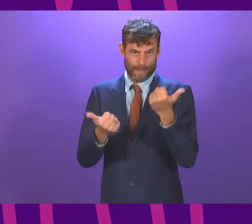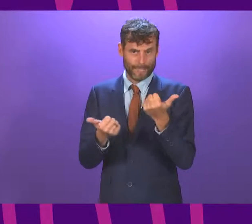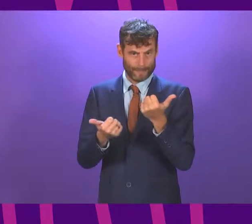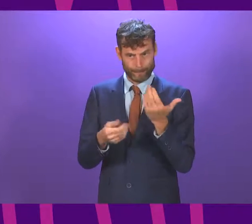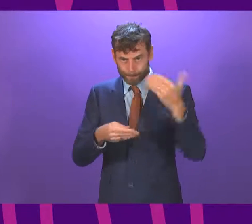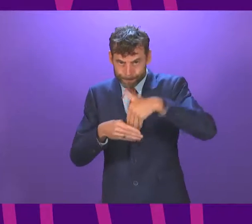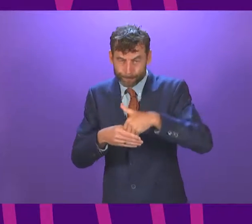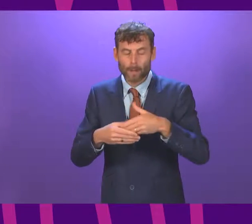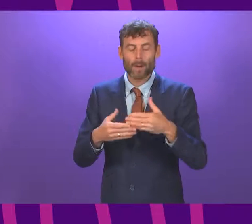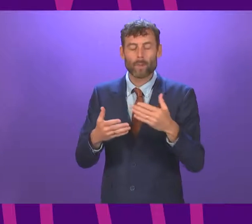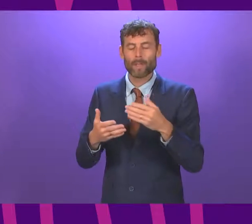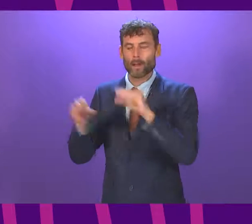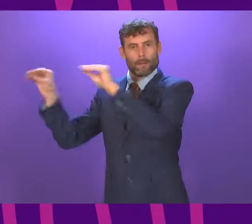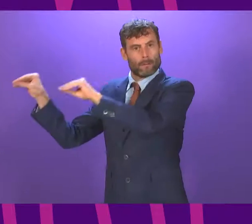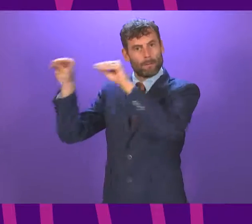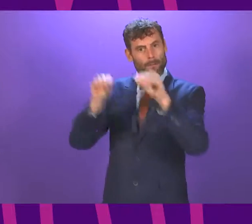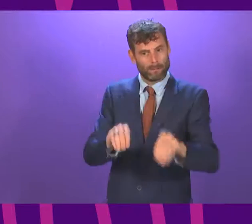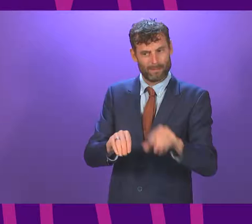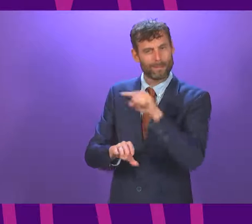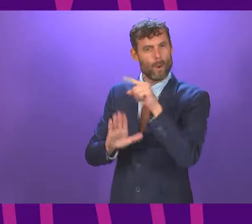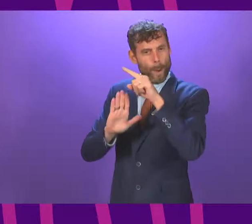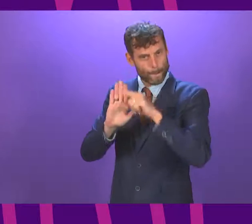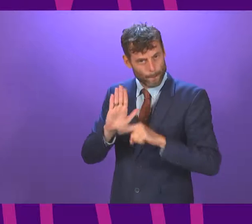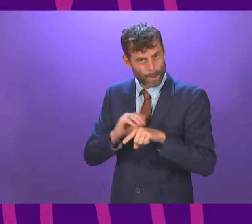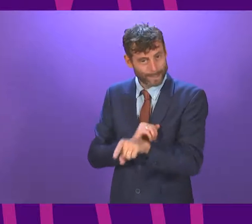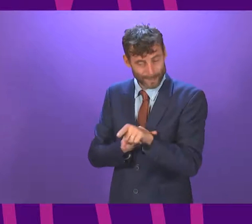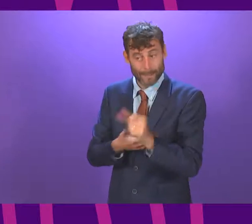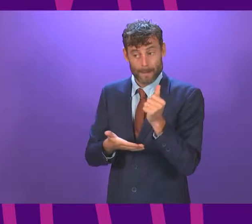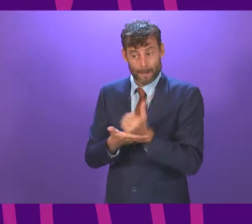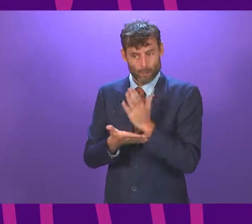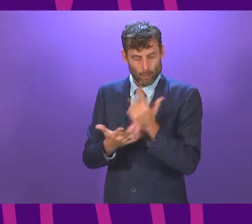assistance policy for locally employed staff and supporting them to settle in their new homes and